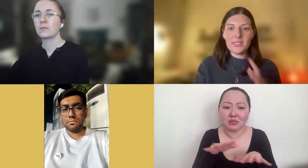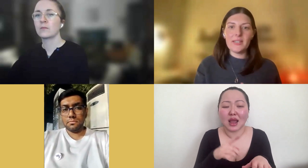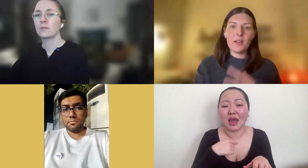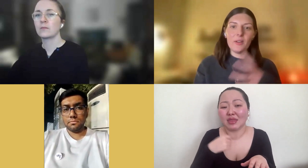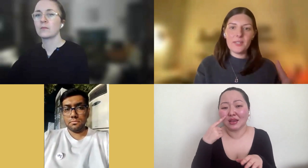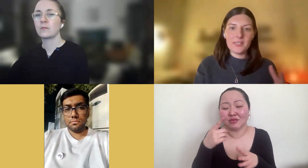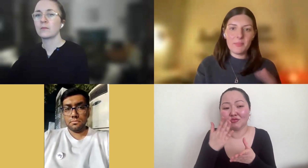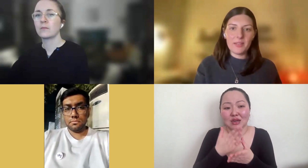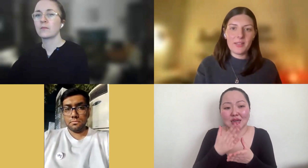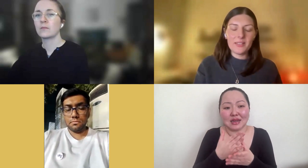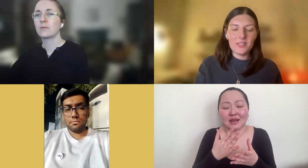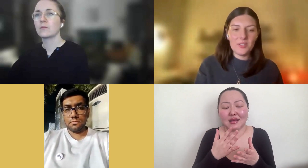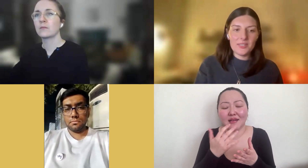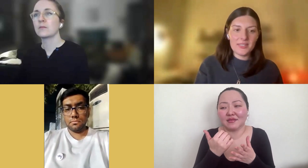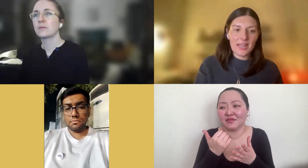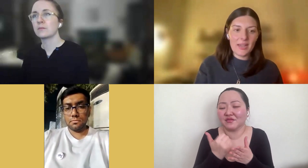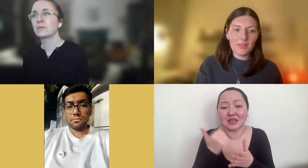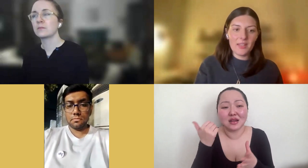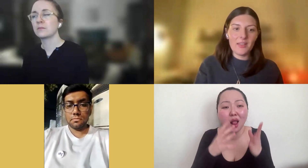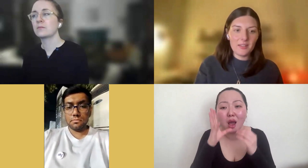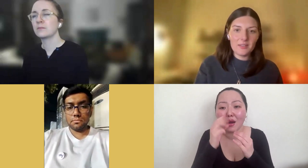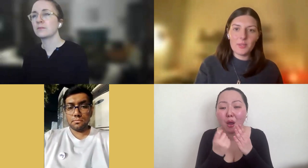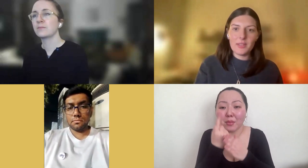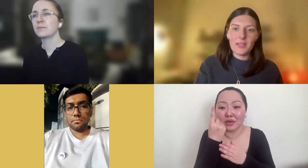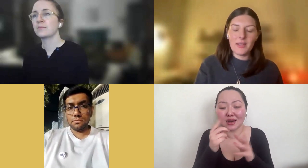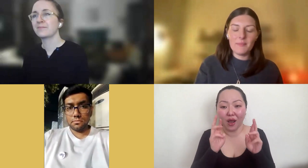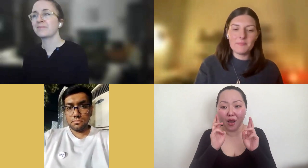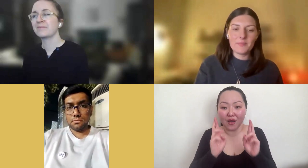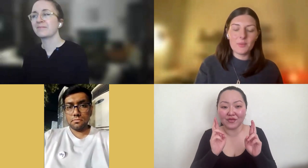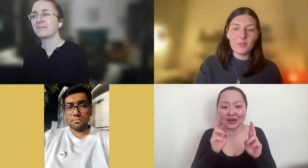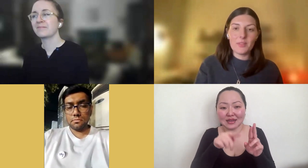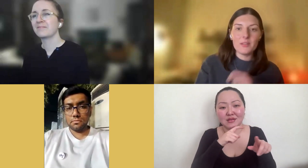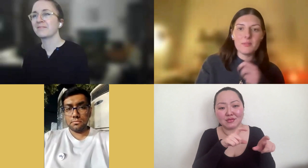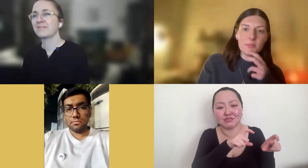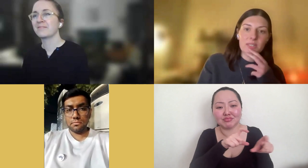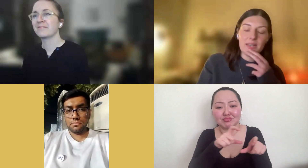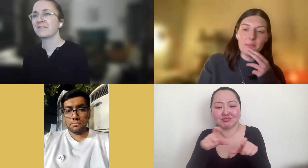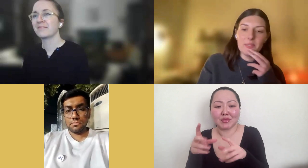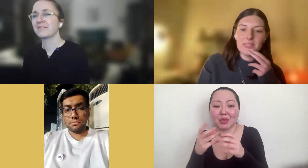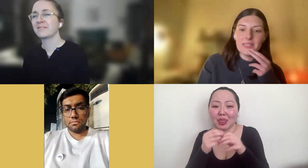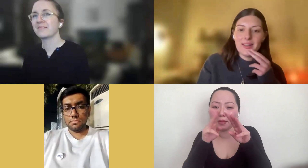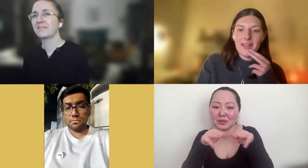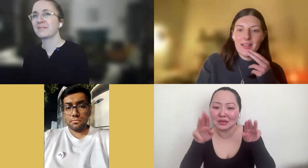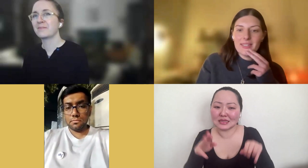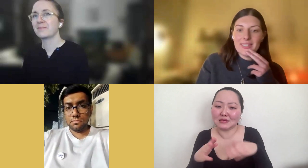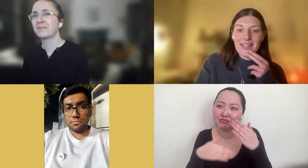opportunity and hopefully something that continues to grow with the museum.